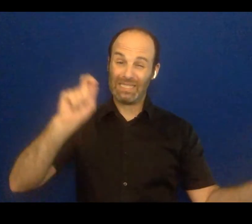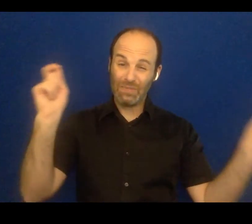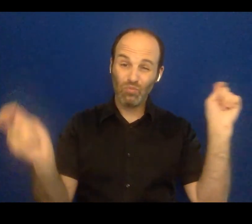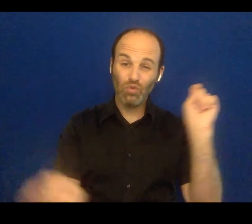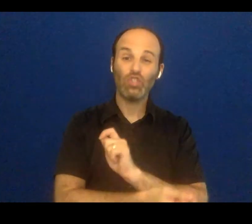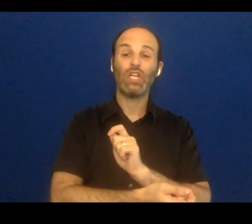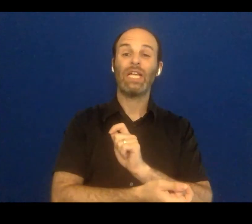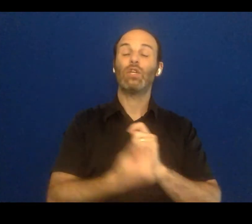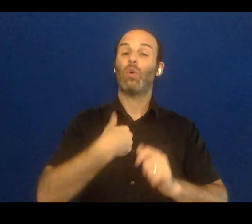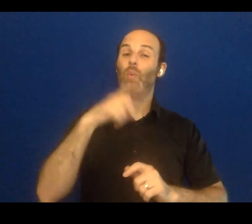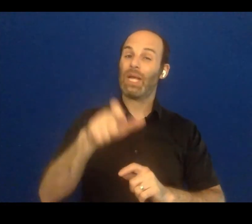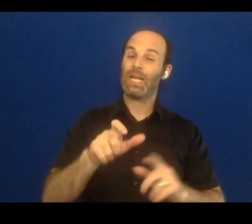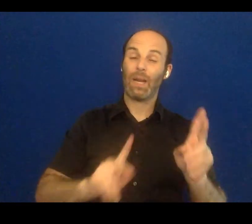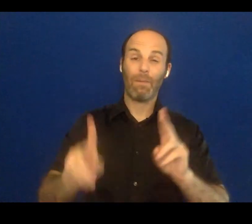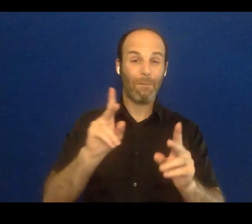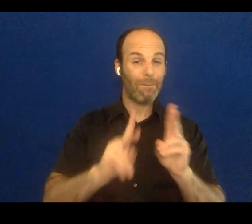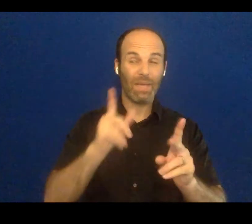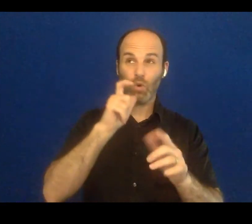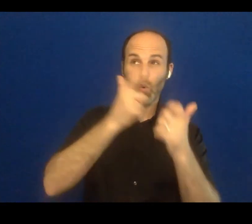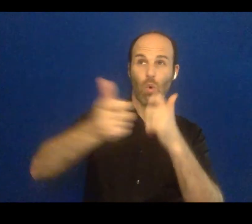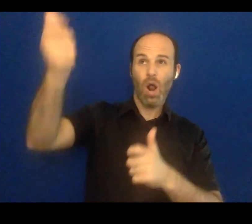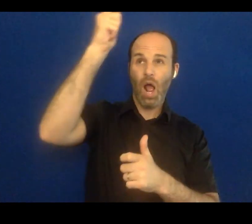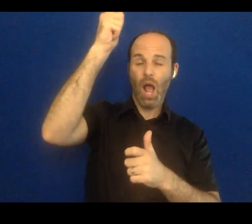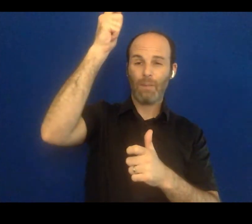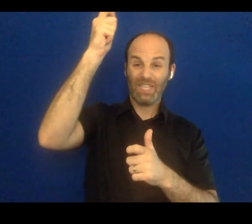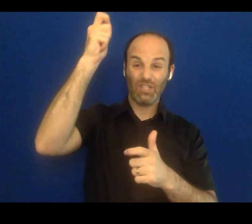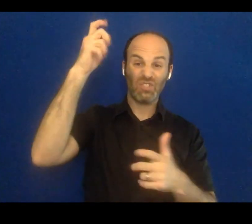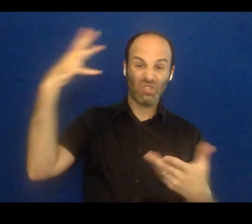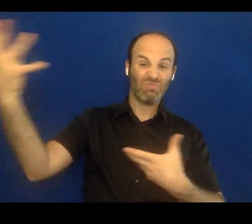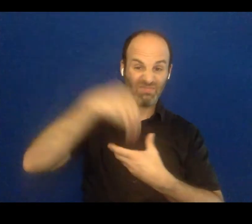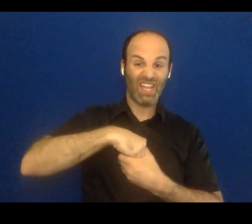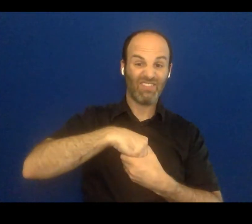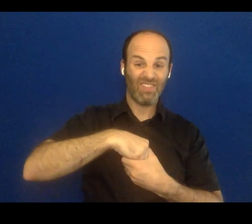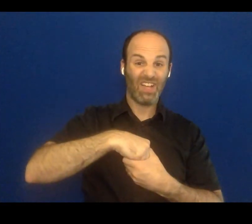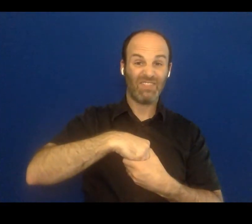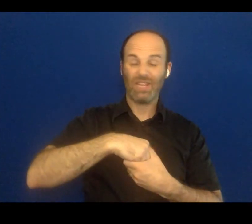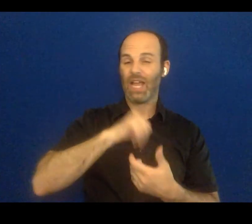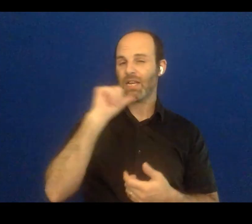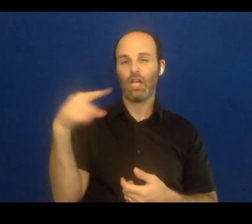HAVE TO HAVE MORE BUY IN AT THE TOP OF THESE SYSTEMS AND NOT JUST BUY IN SAYING HEY THIS IS